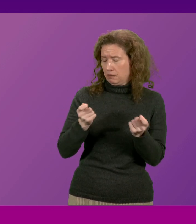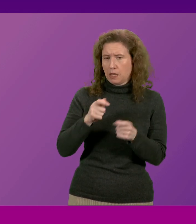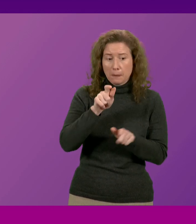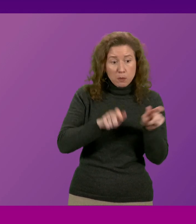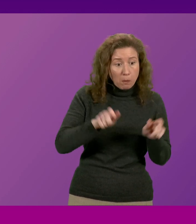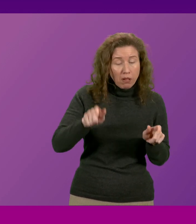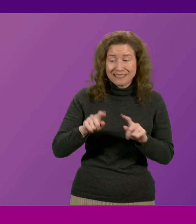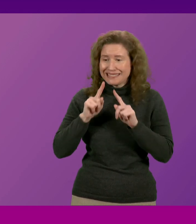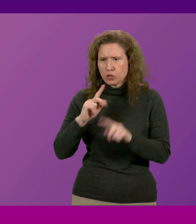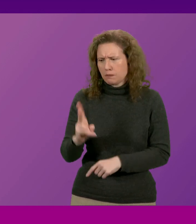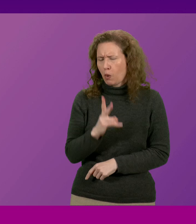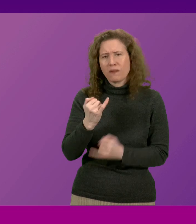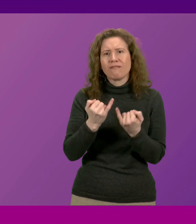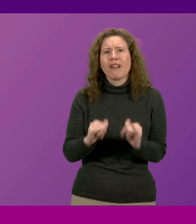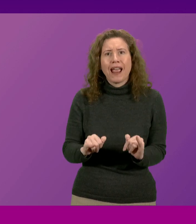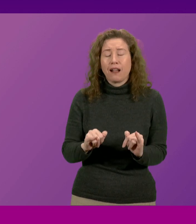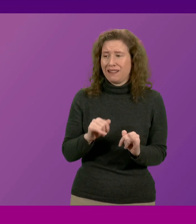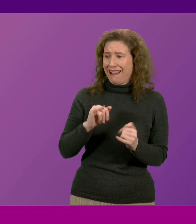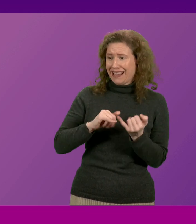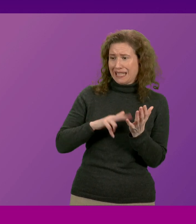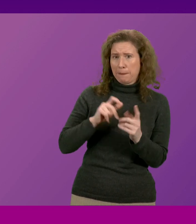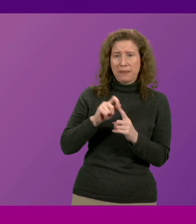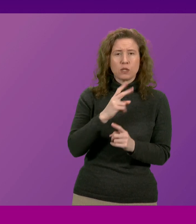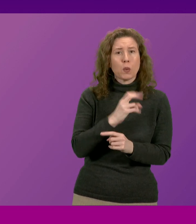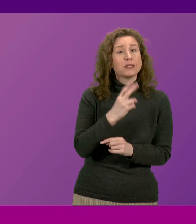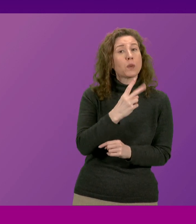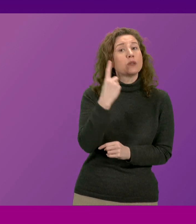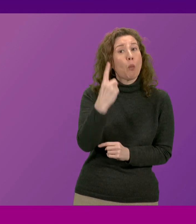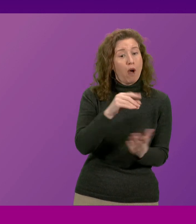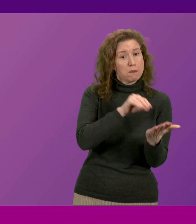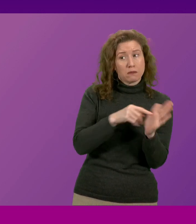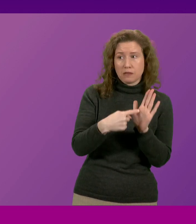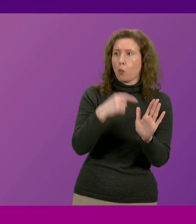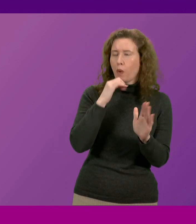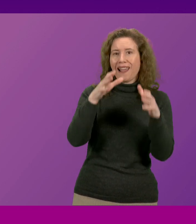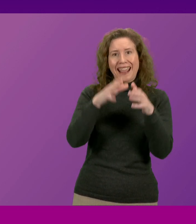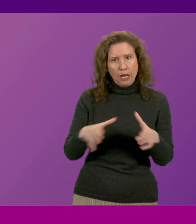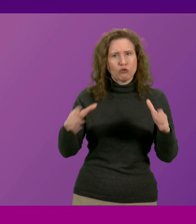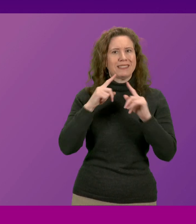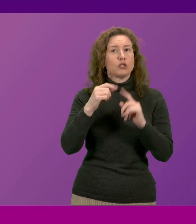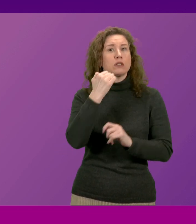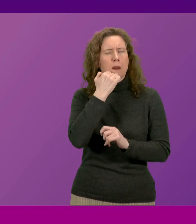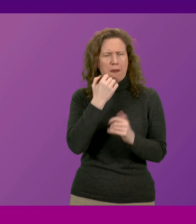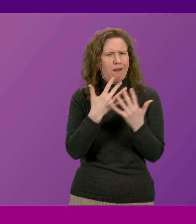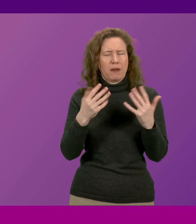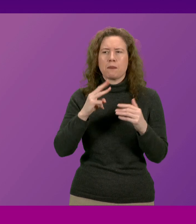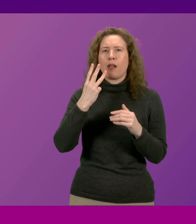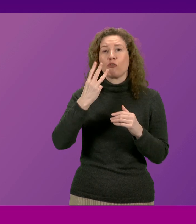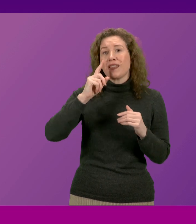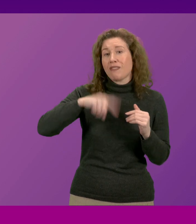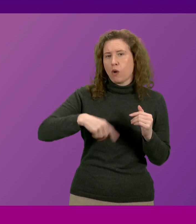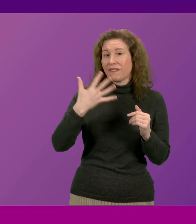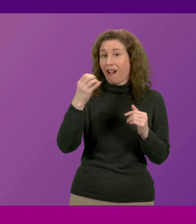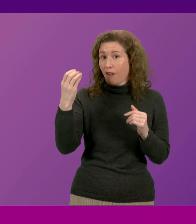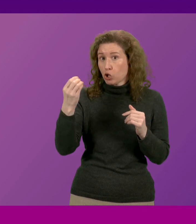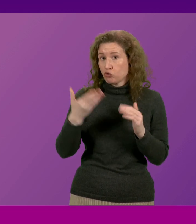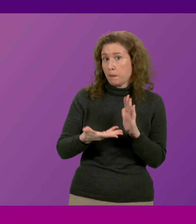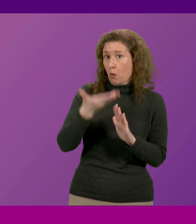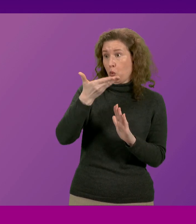failed. The SNP’s 2021 manifesto promised to increase teacher numbers by 3,500 so,